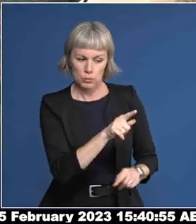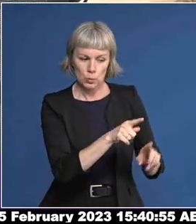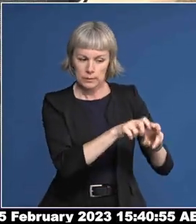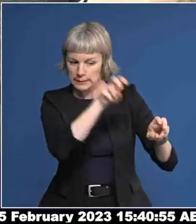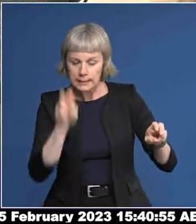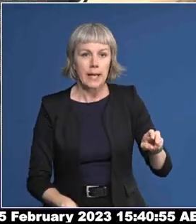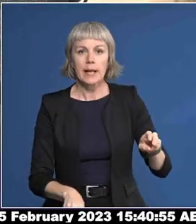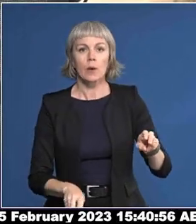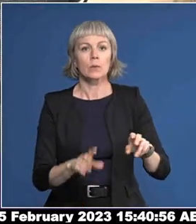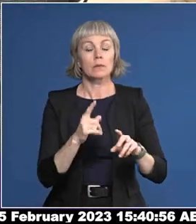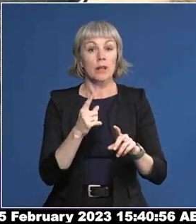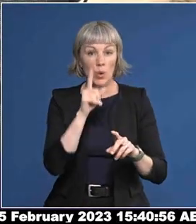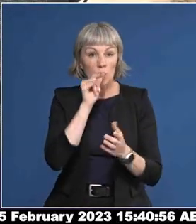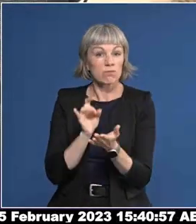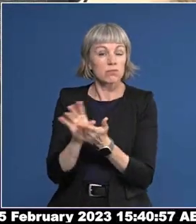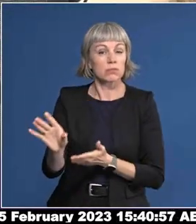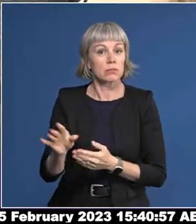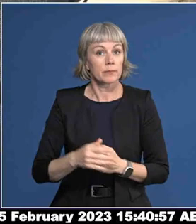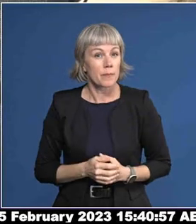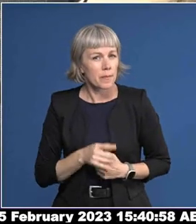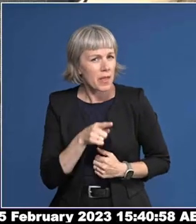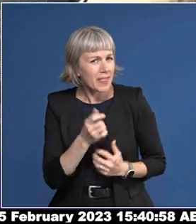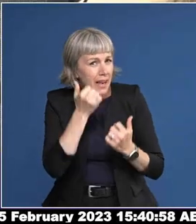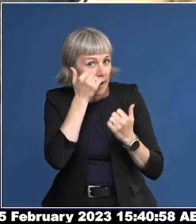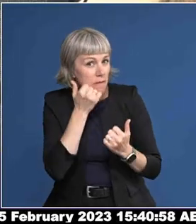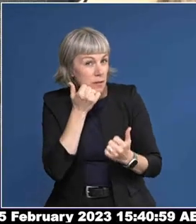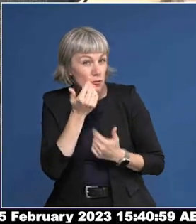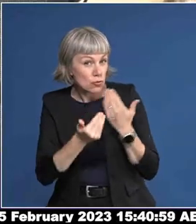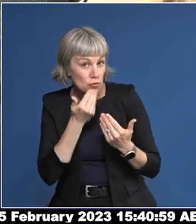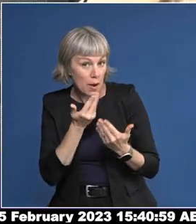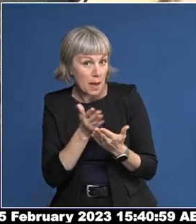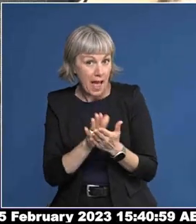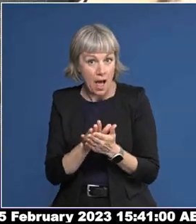Firstly, does that evidence describe how the Zero Tolerance Initiative operates in